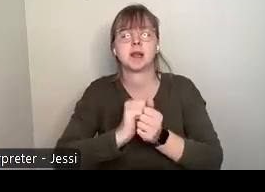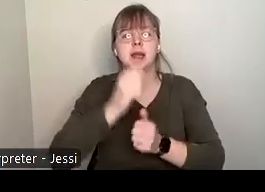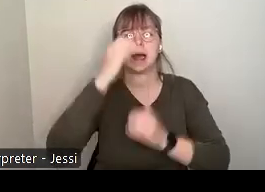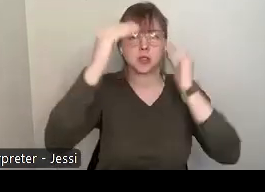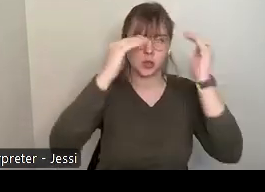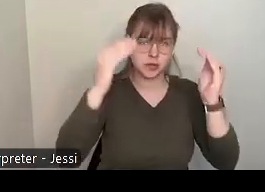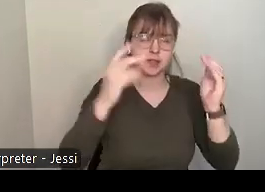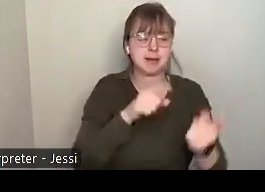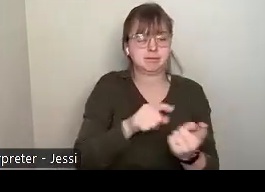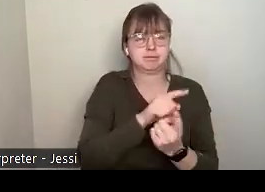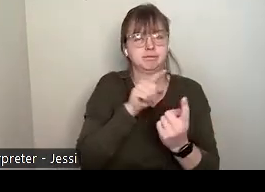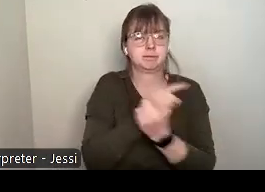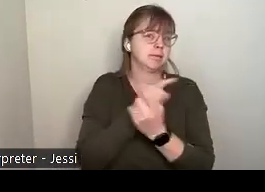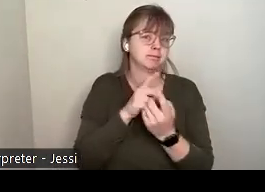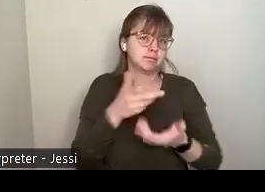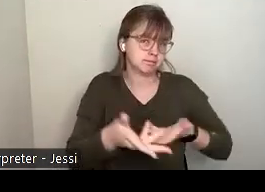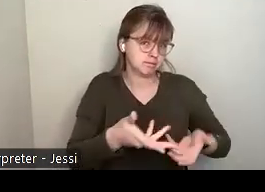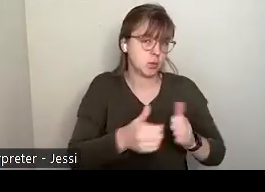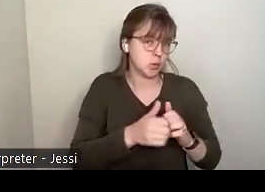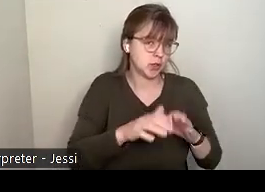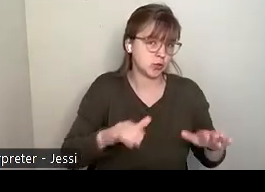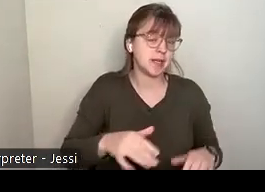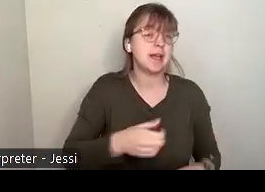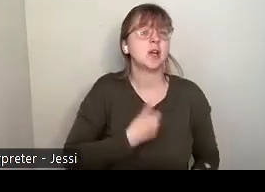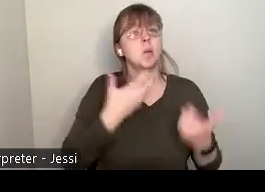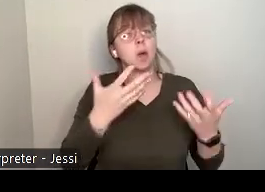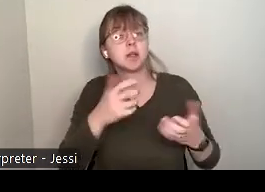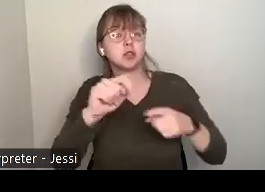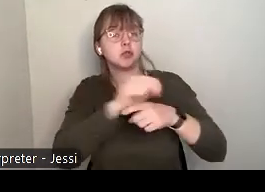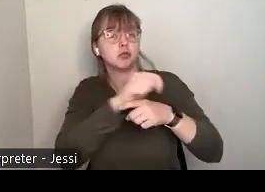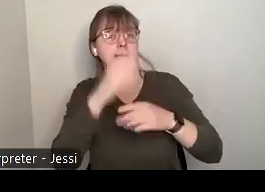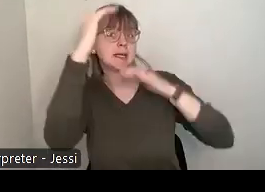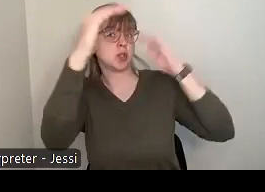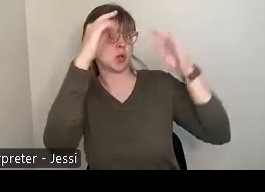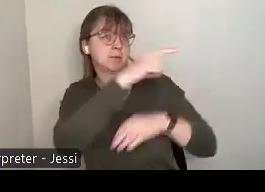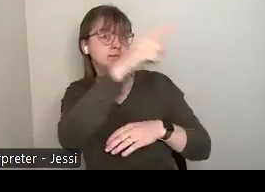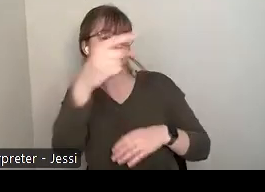order to build the capacity of those adults to support children's mental health so an early